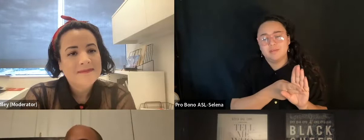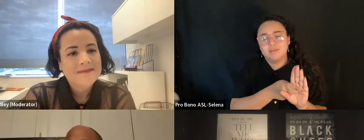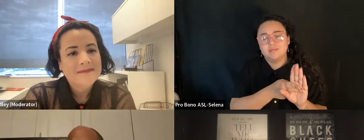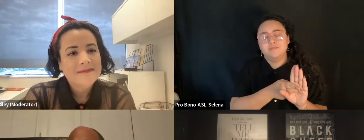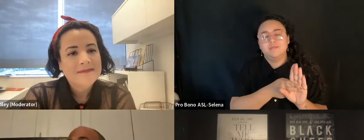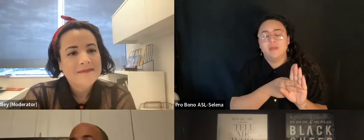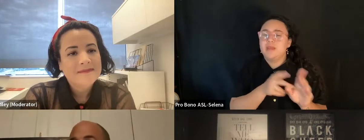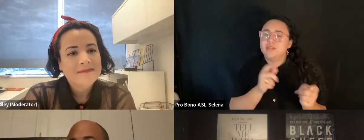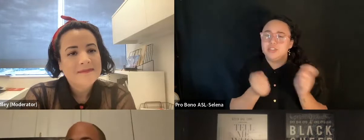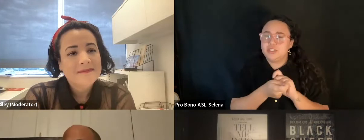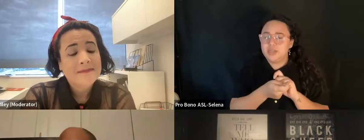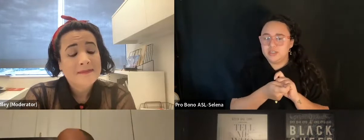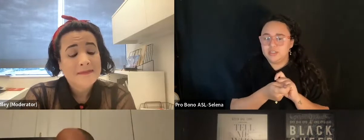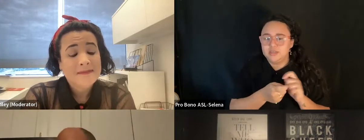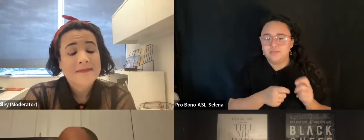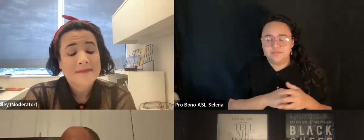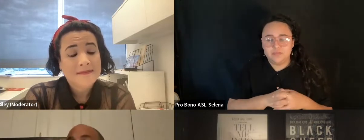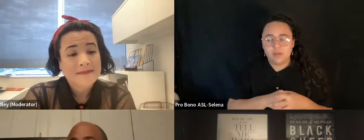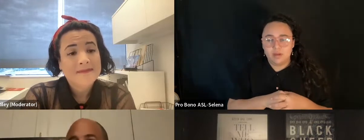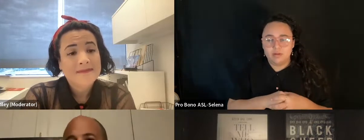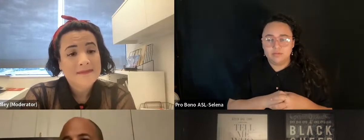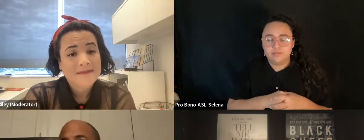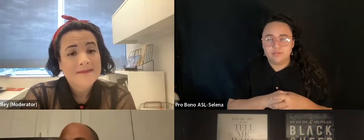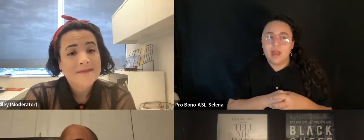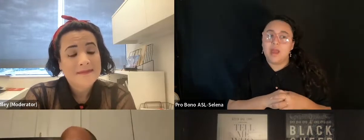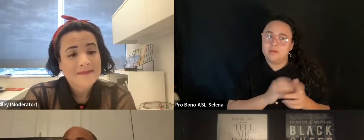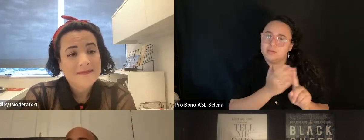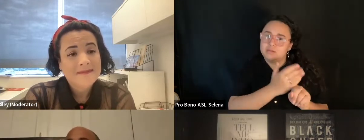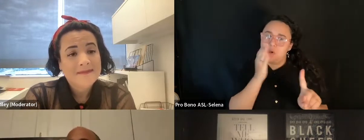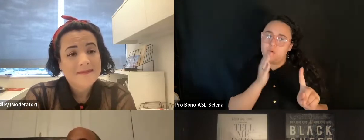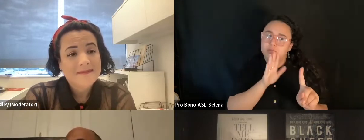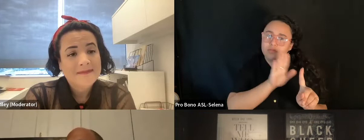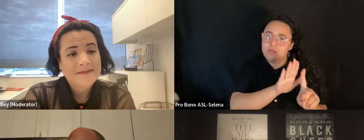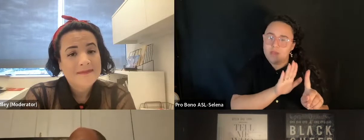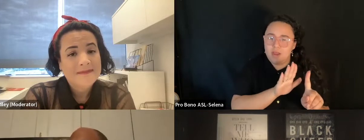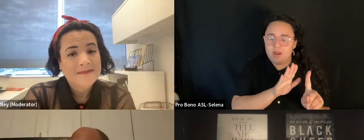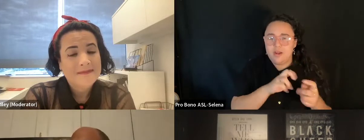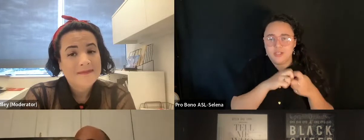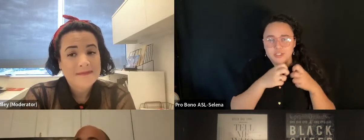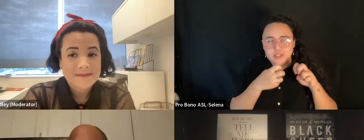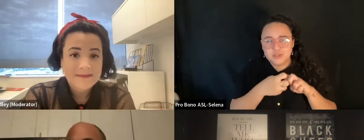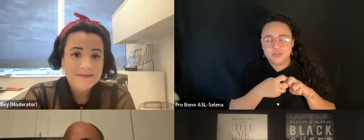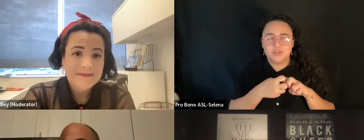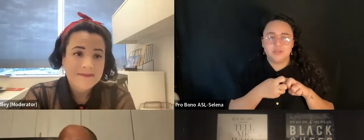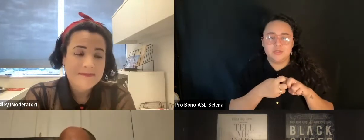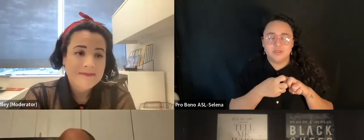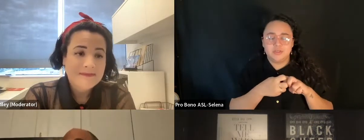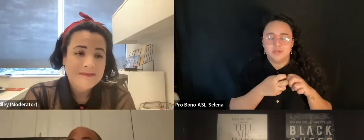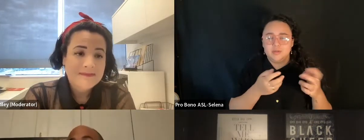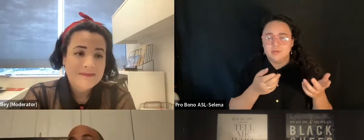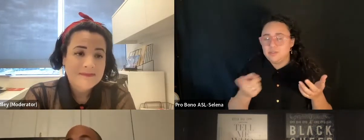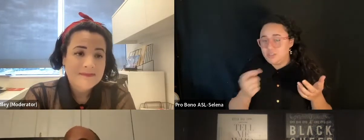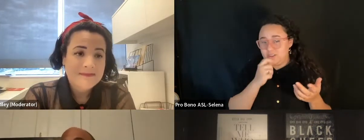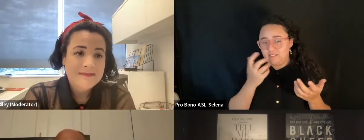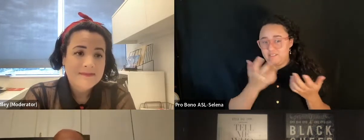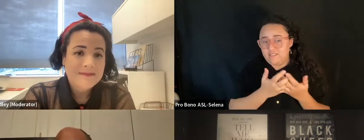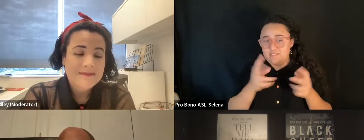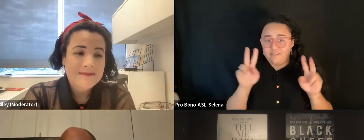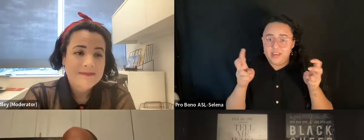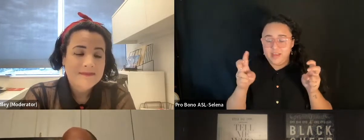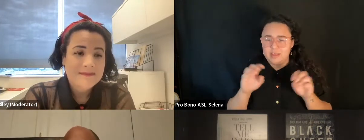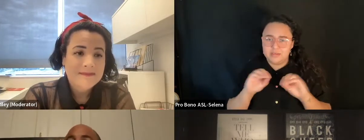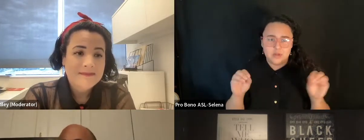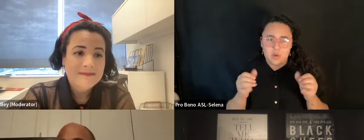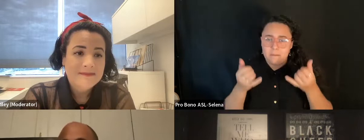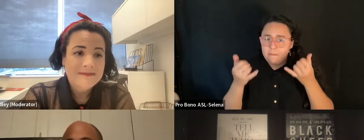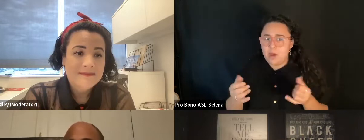But because she didn't fit as no modern person can, really, who isn't born into the institution.